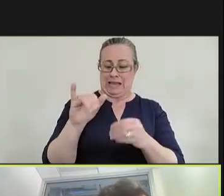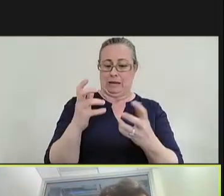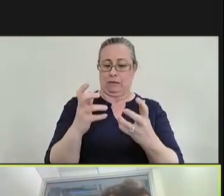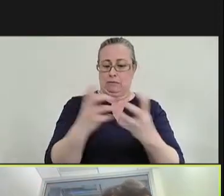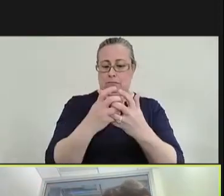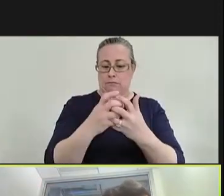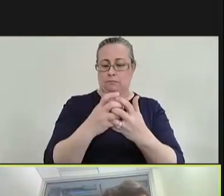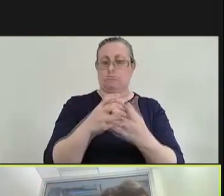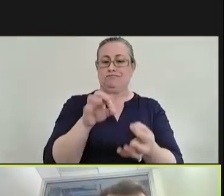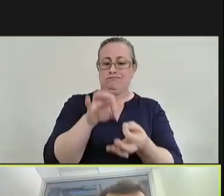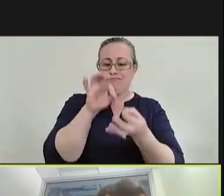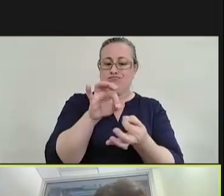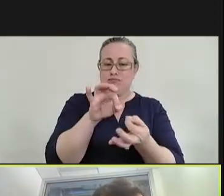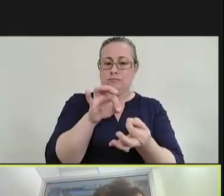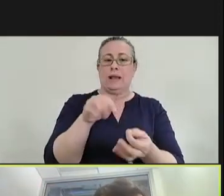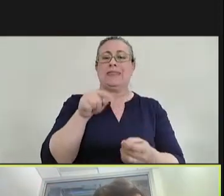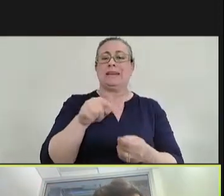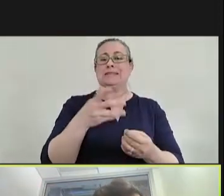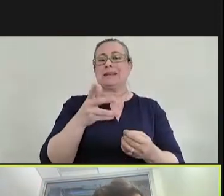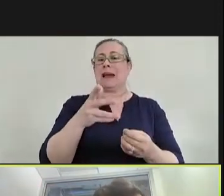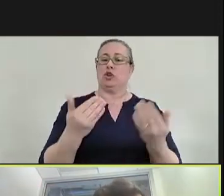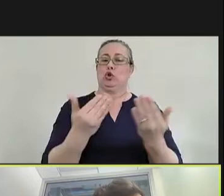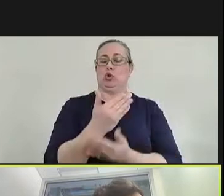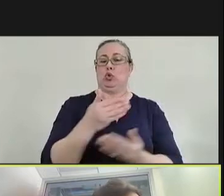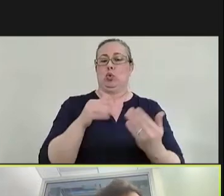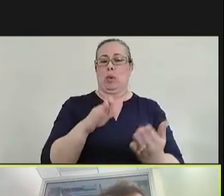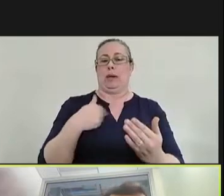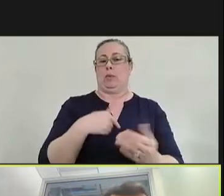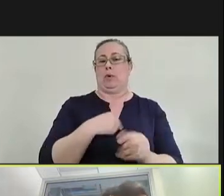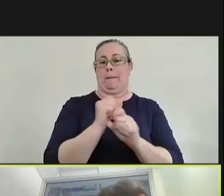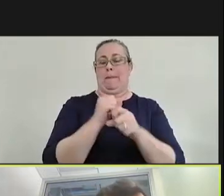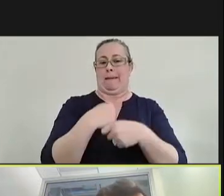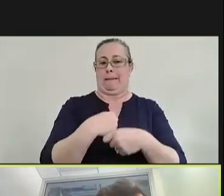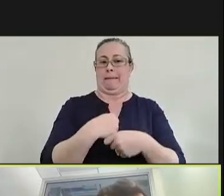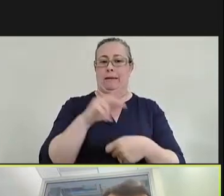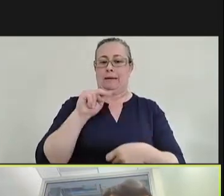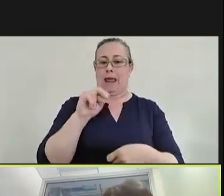so this is kind of the new way that we're making nanoparticles now. And it's much easier compared